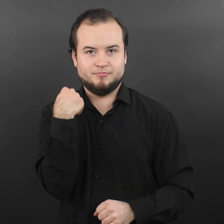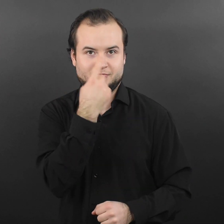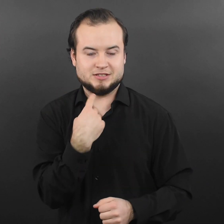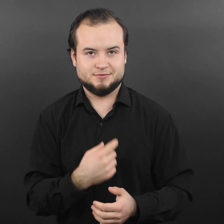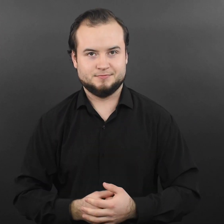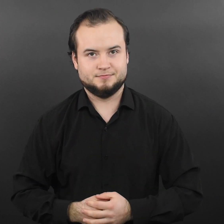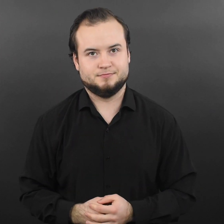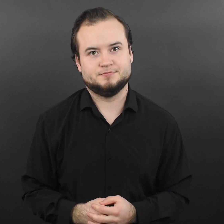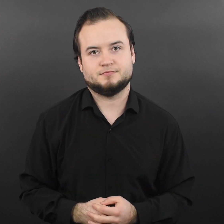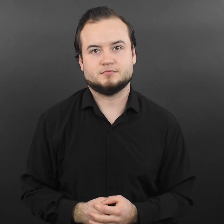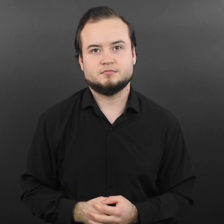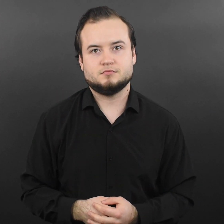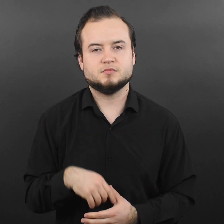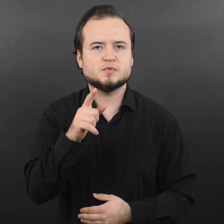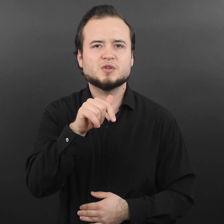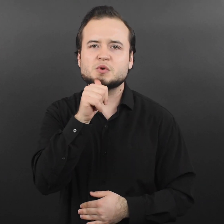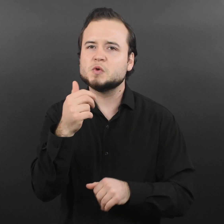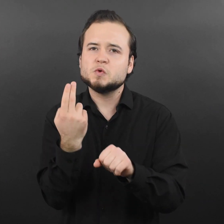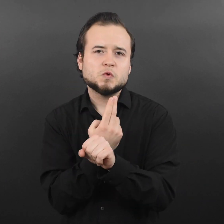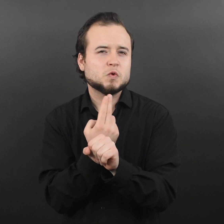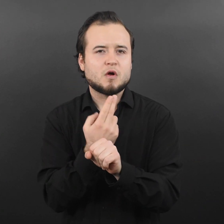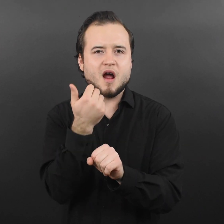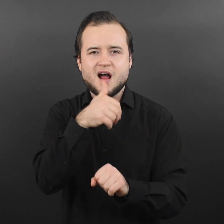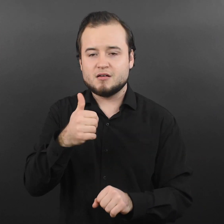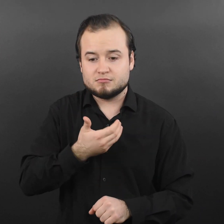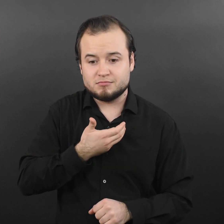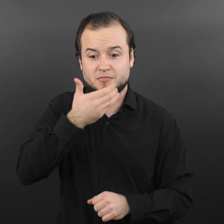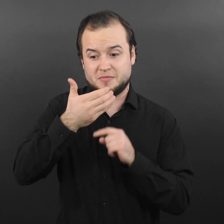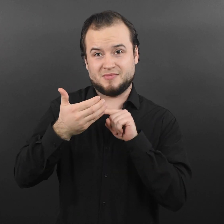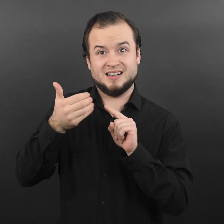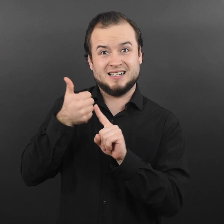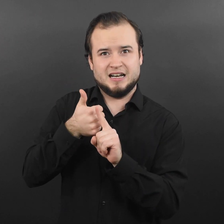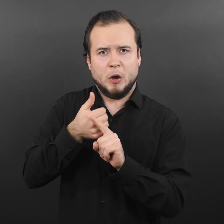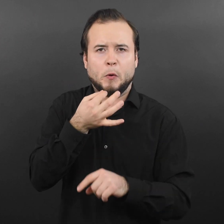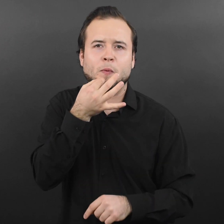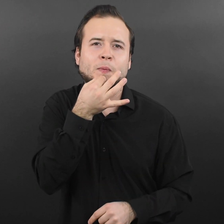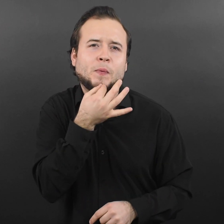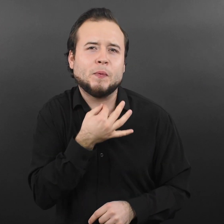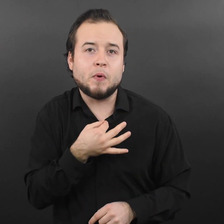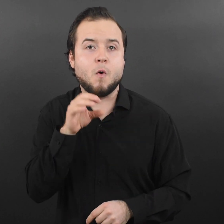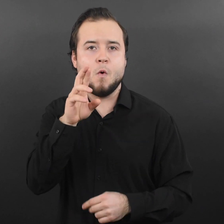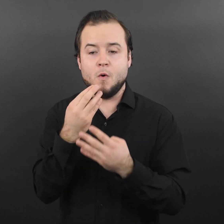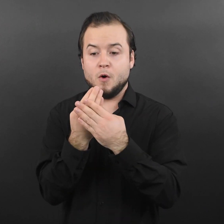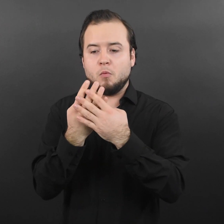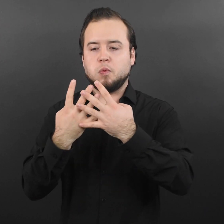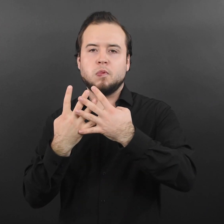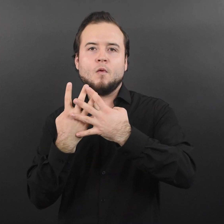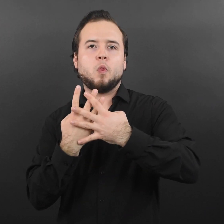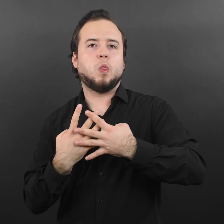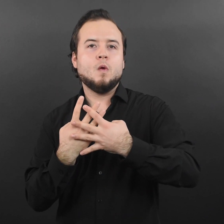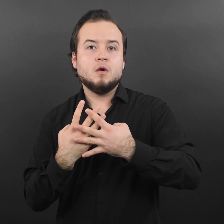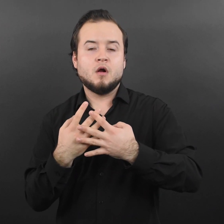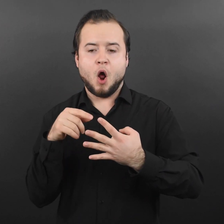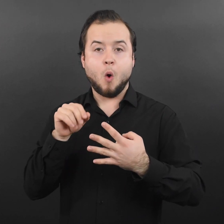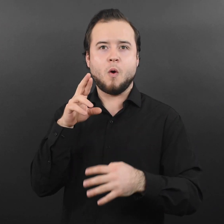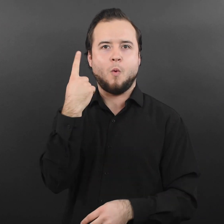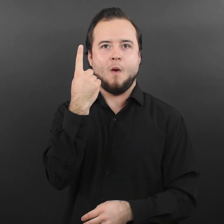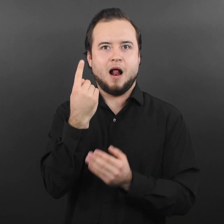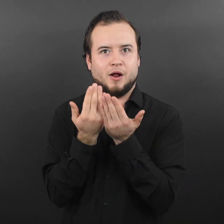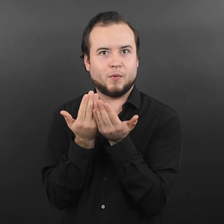• Do not wear face coverings made of thinner, loosely woven, or single-layer fabric such as